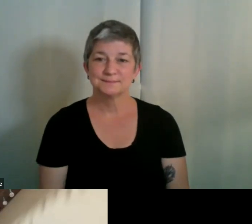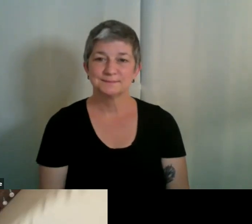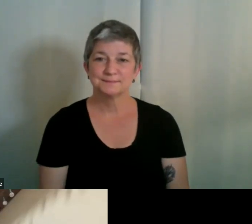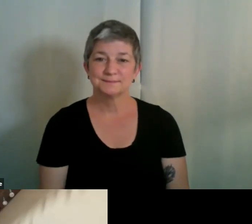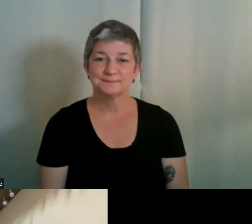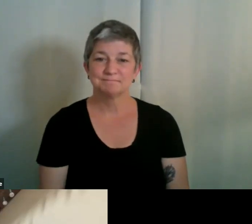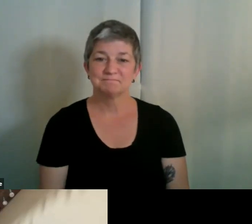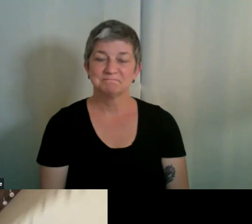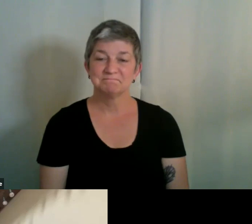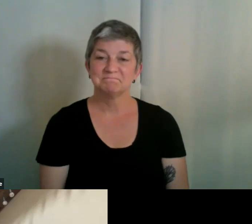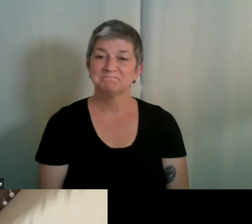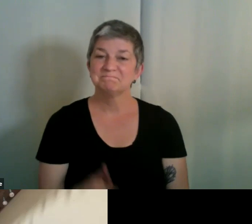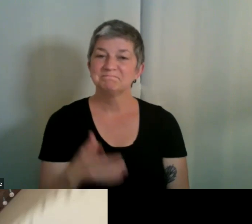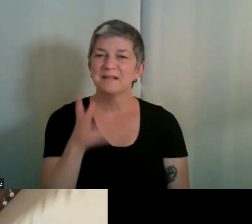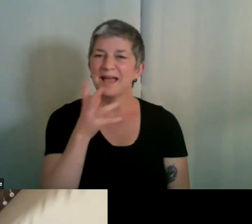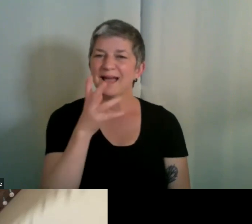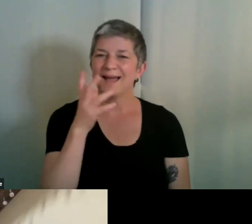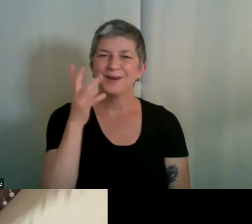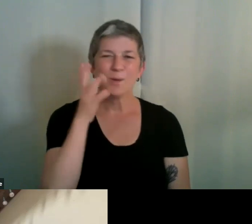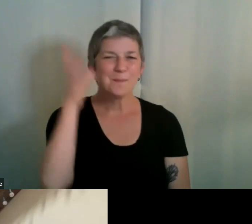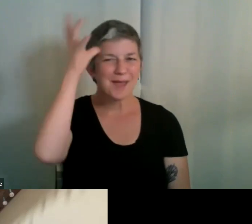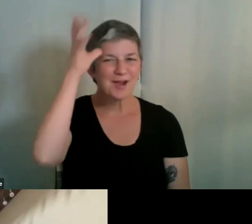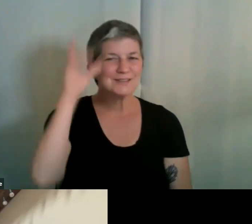Sounds like parents need to go on with like, I imagine this big